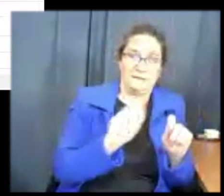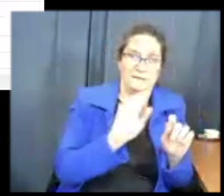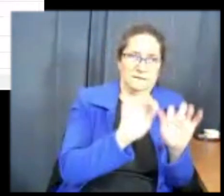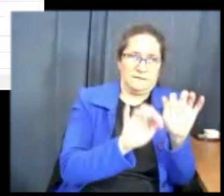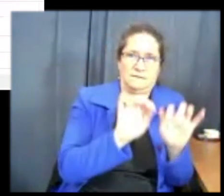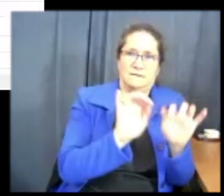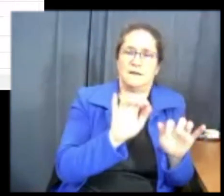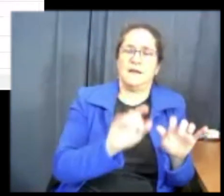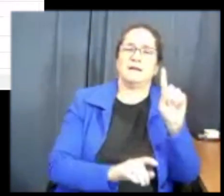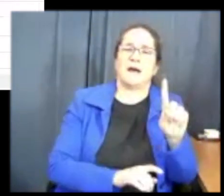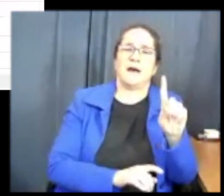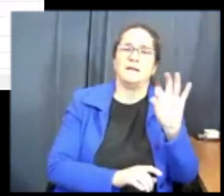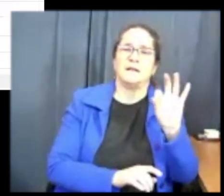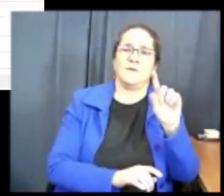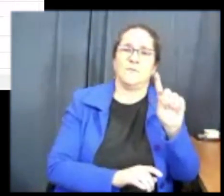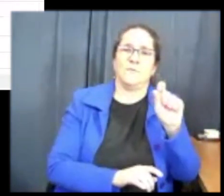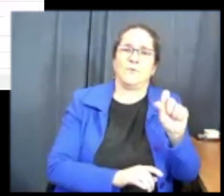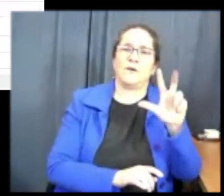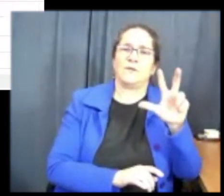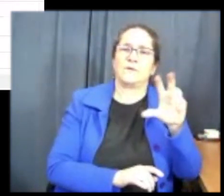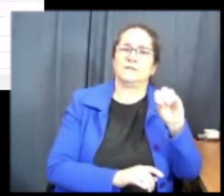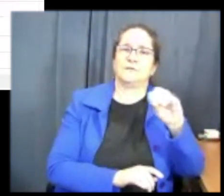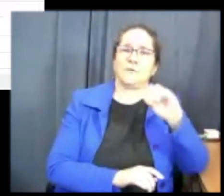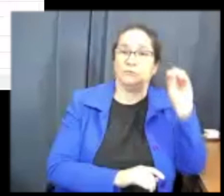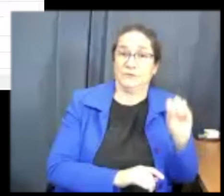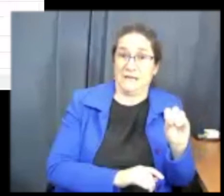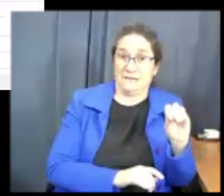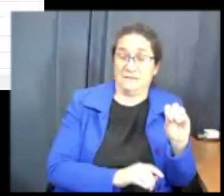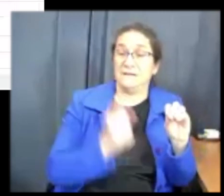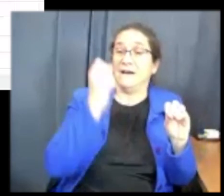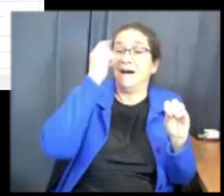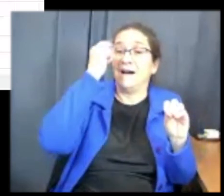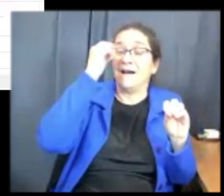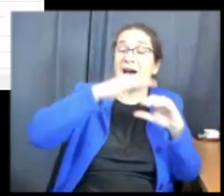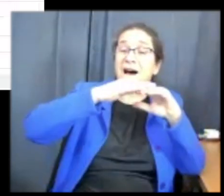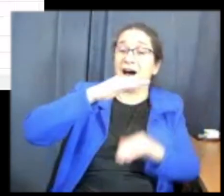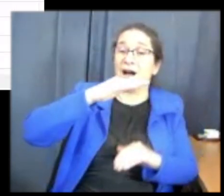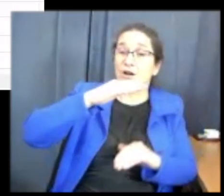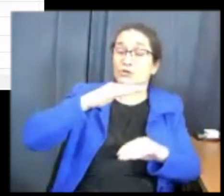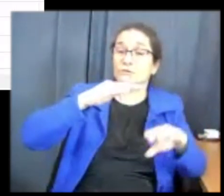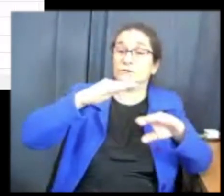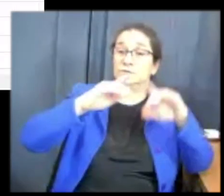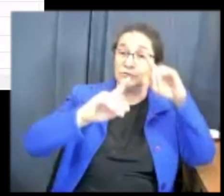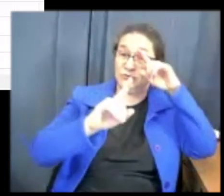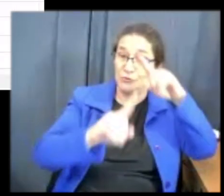and because we were below the target of 100% we are flagged